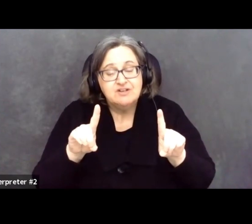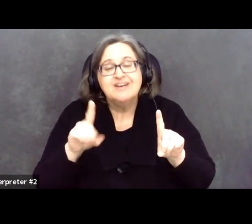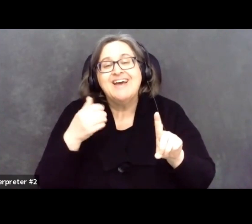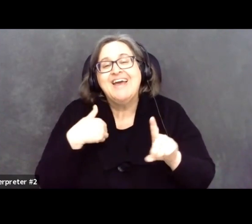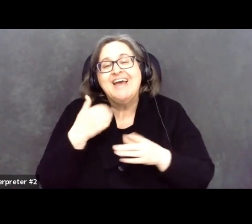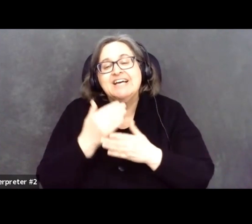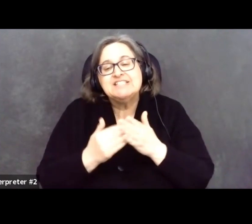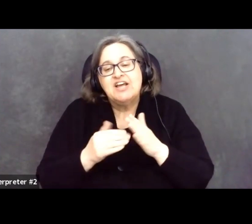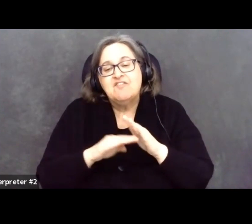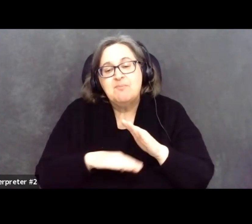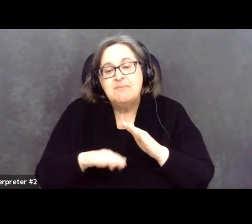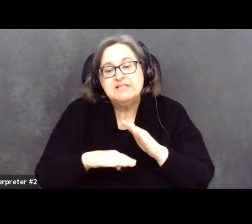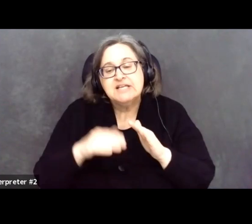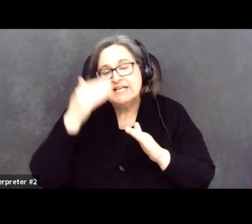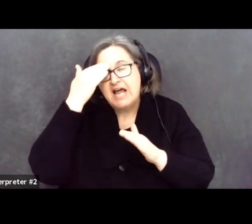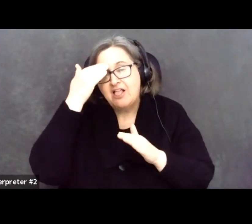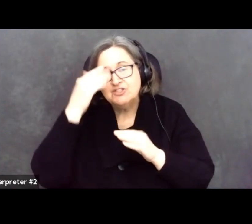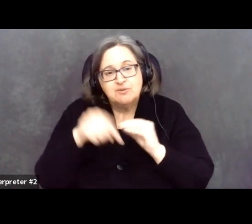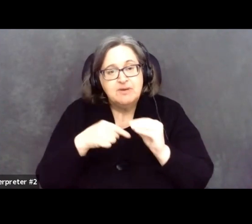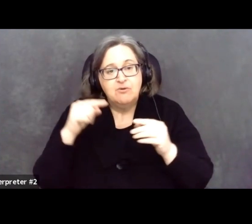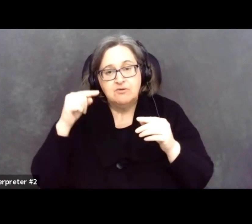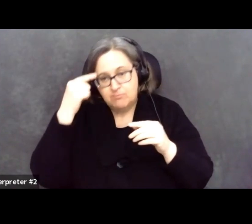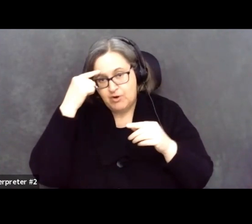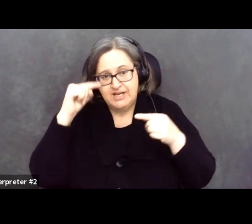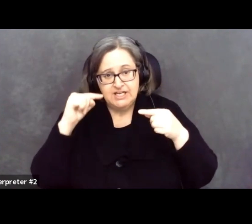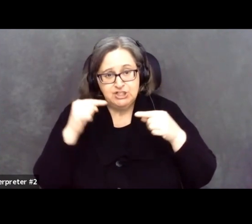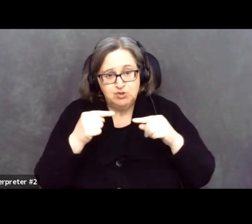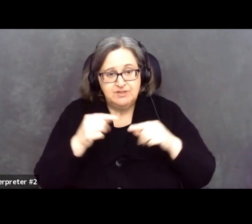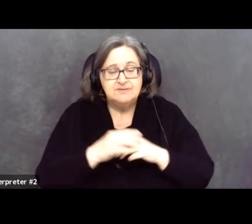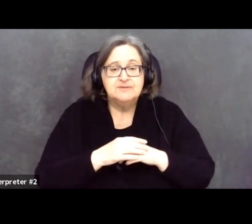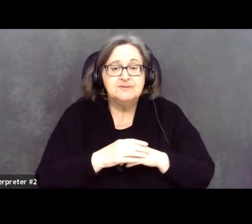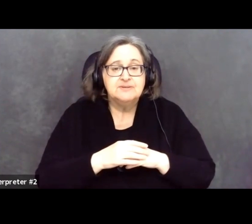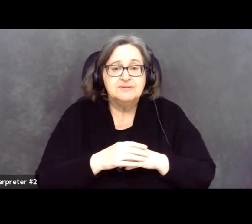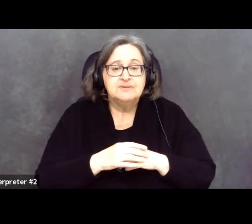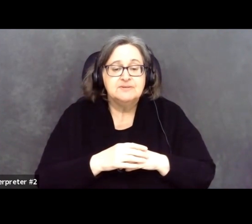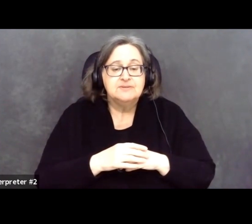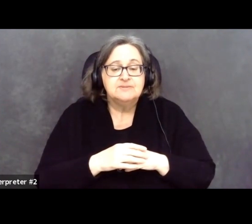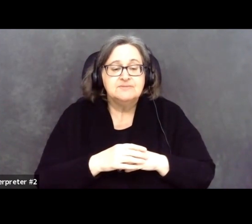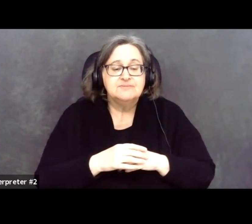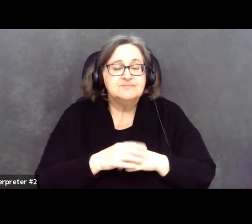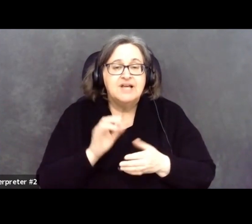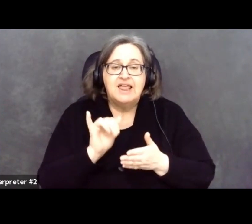basic knowledge about brain injury. That's just what I wanted to say.